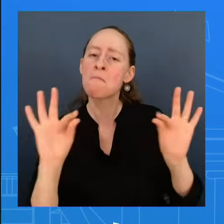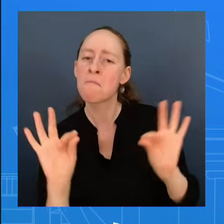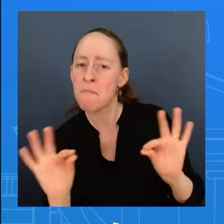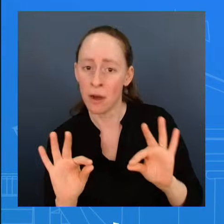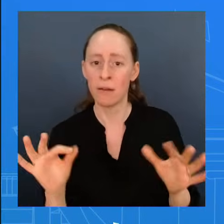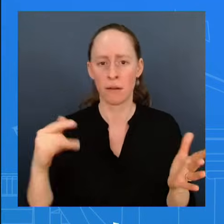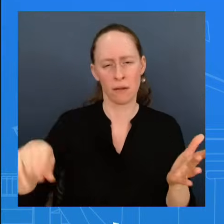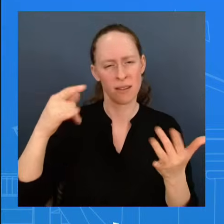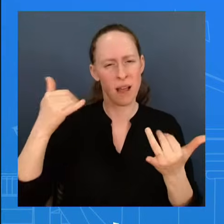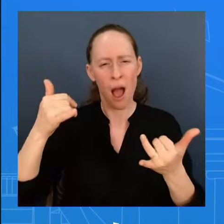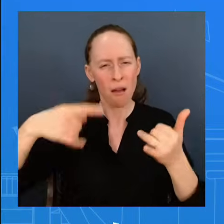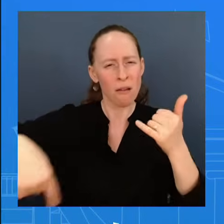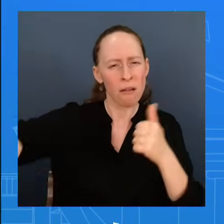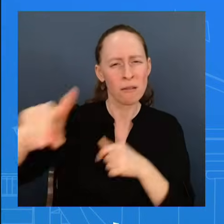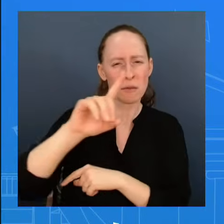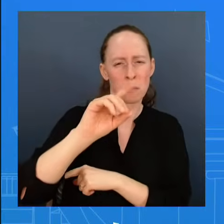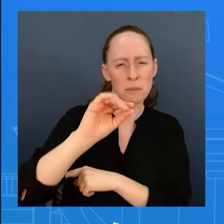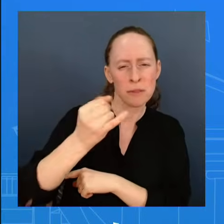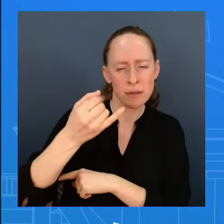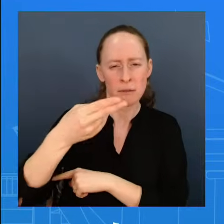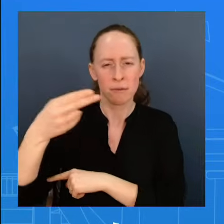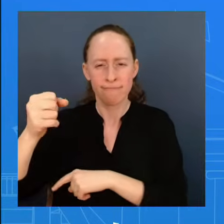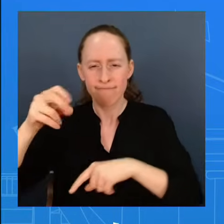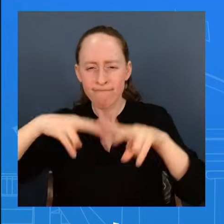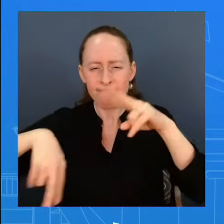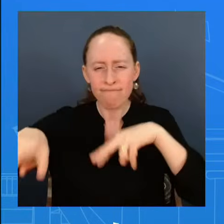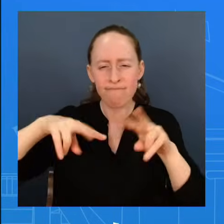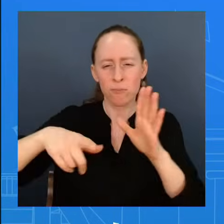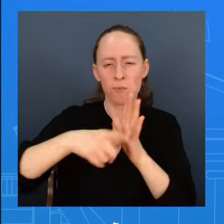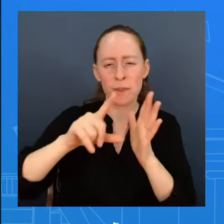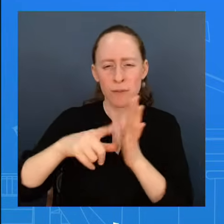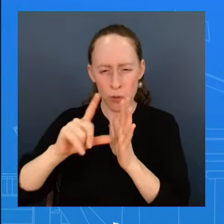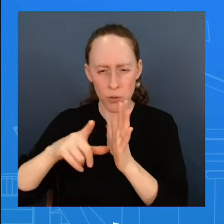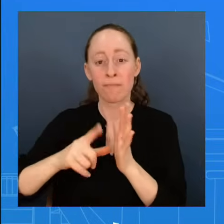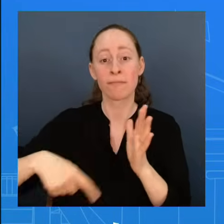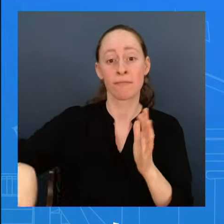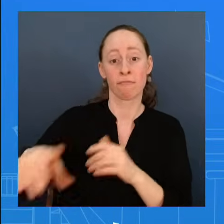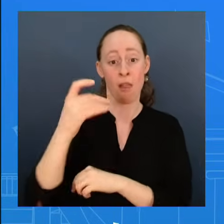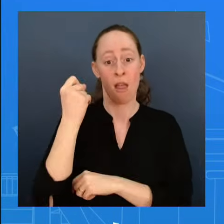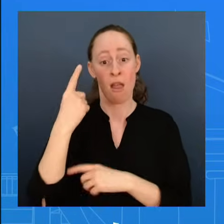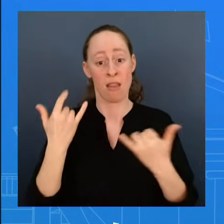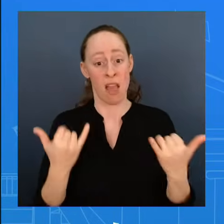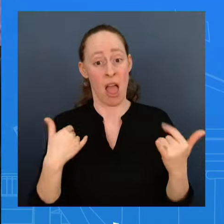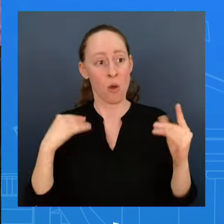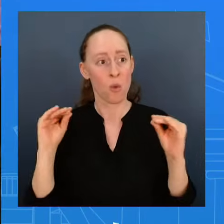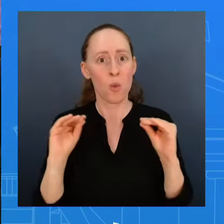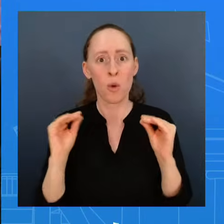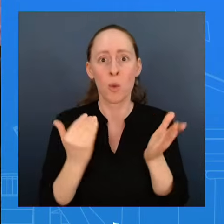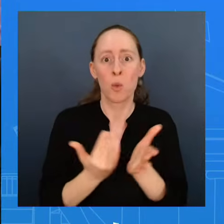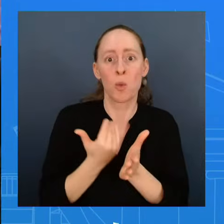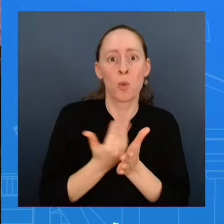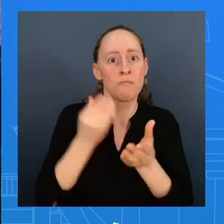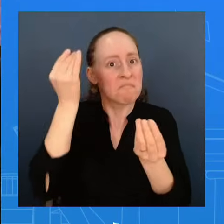They're moving with that process. I don't have anything more to say. And so, we'll just leave it there. The Press: But you can't confirm that it's now at Ms. Jean-Pierre: I -- I --